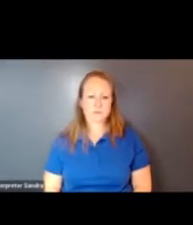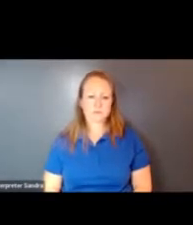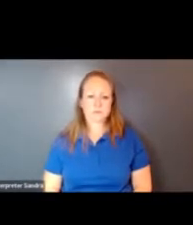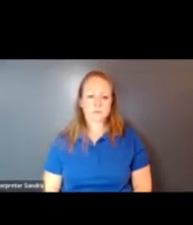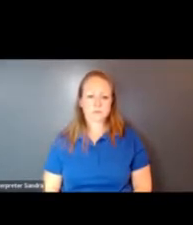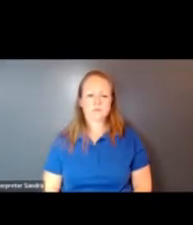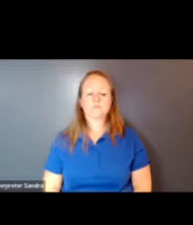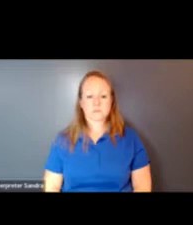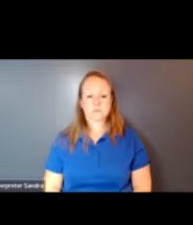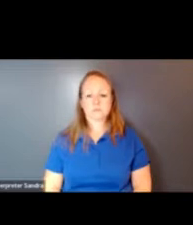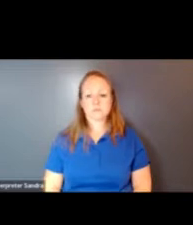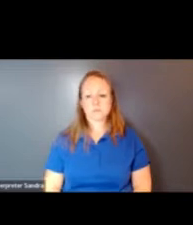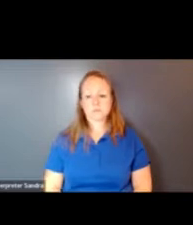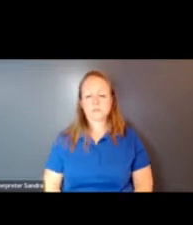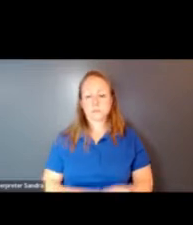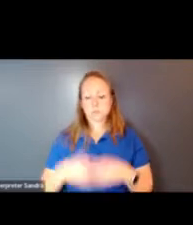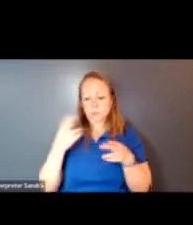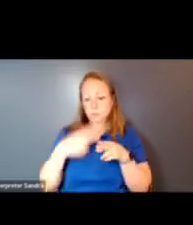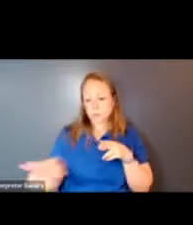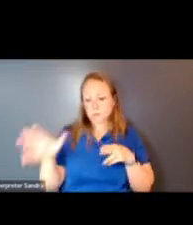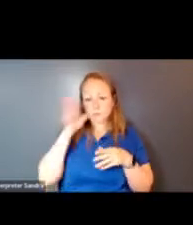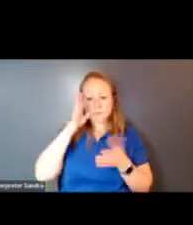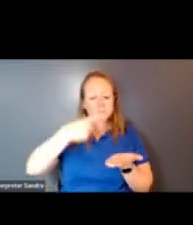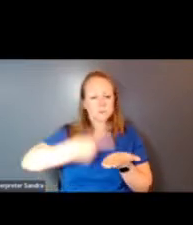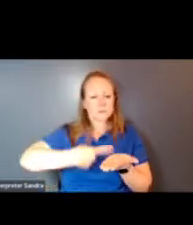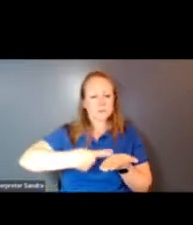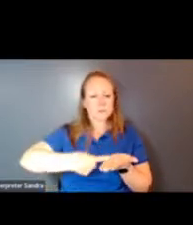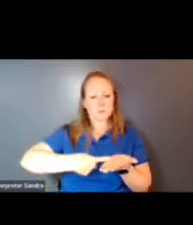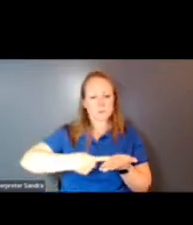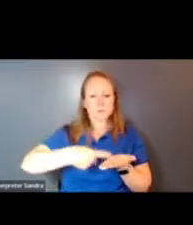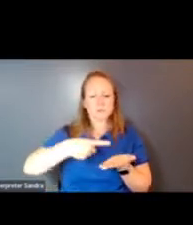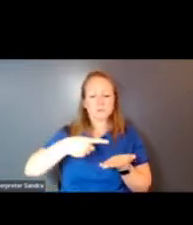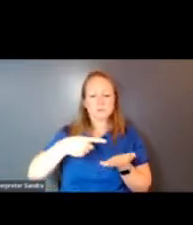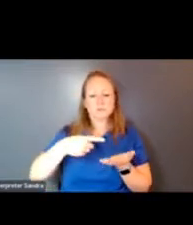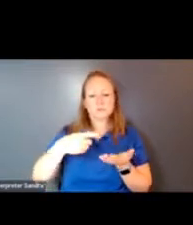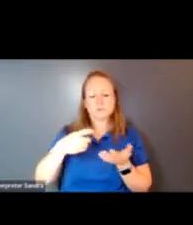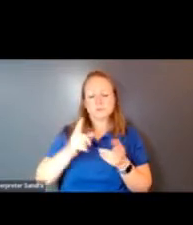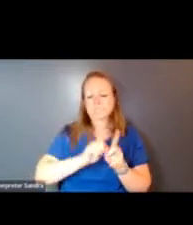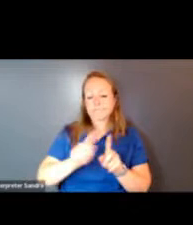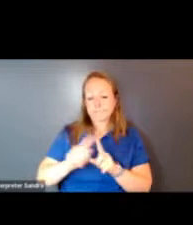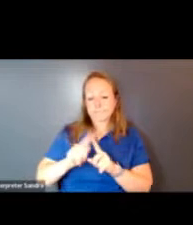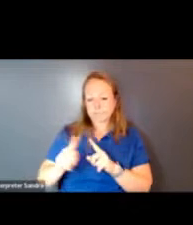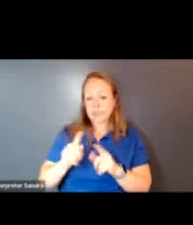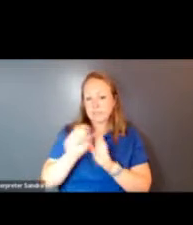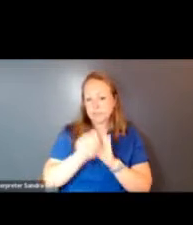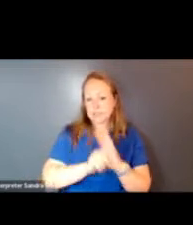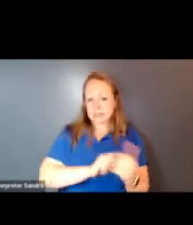Alright, so I'm going to briefly talk a little bit about some different ways that states approach, structuring